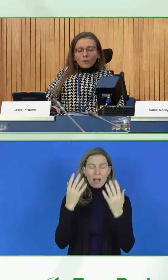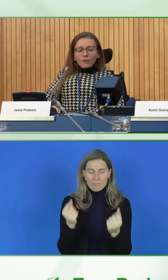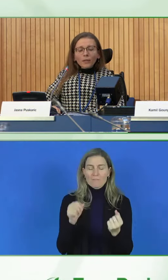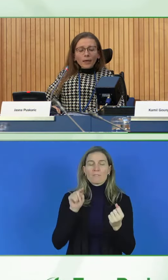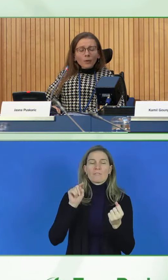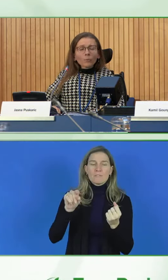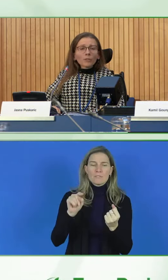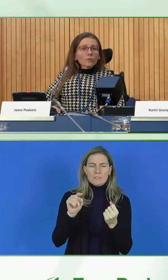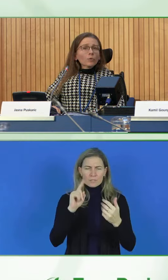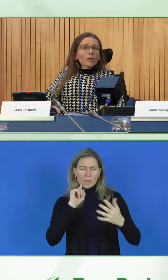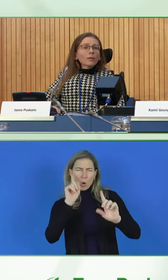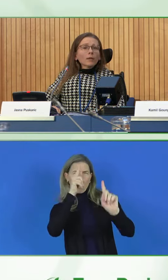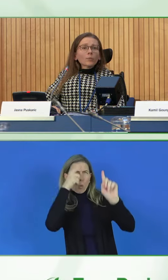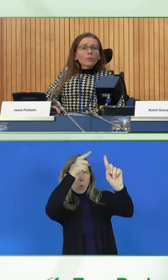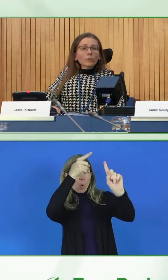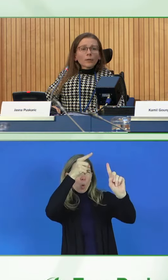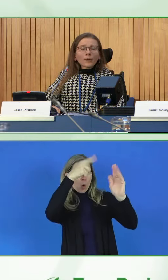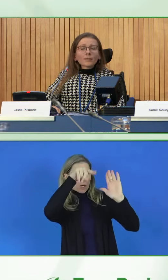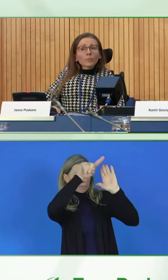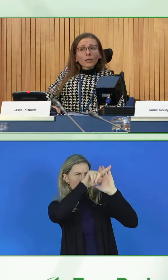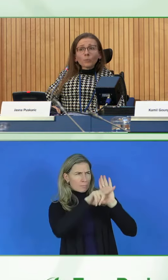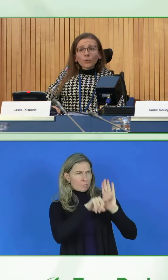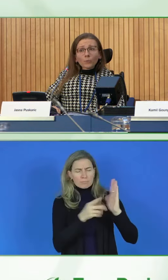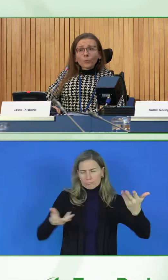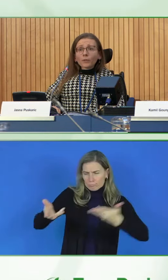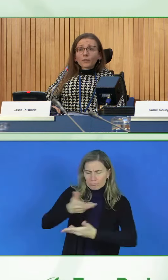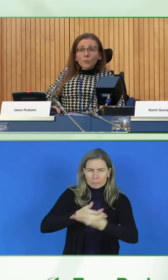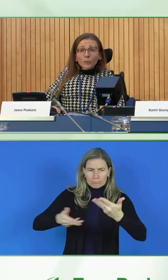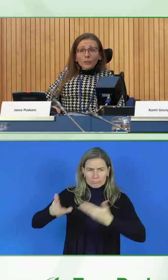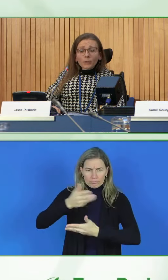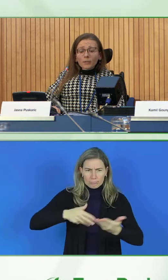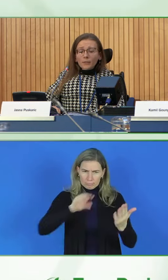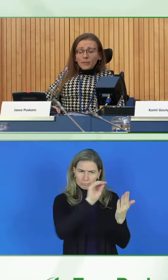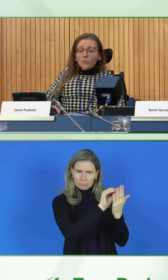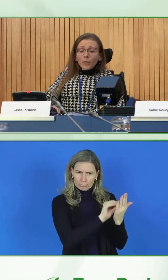The aim is to enable as many people with disabilities as